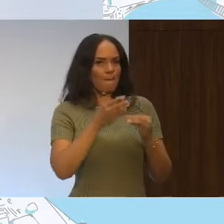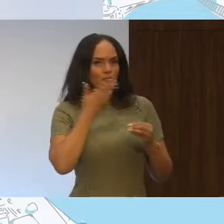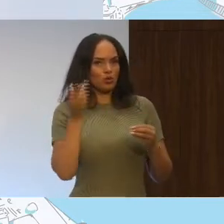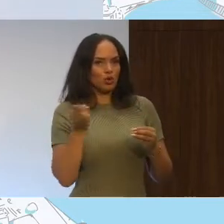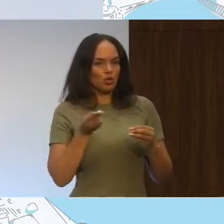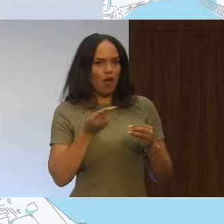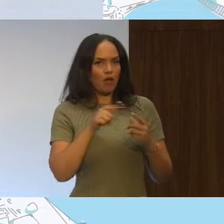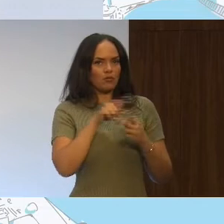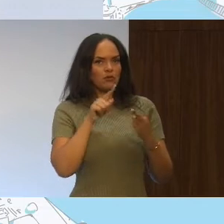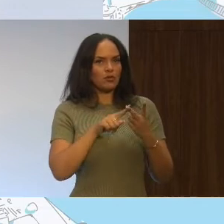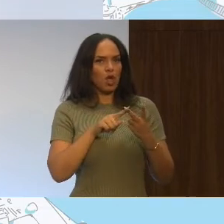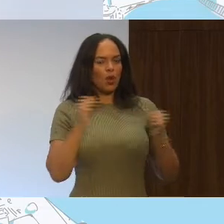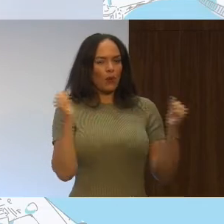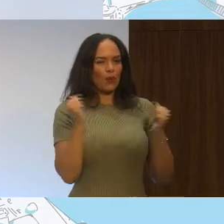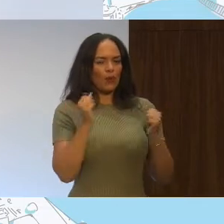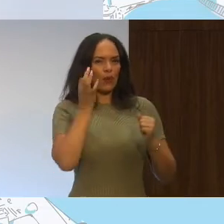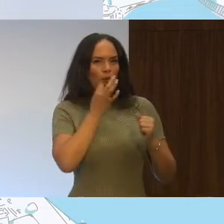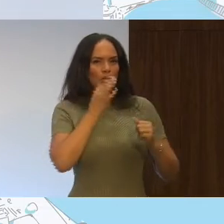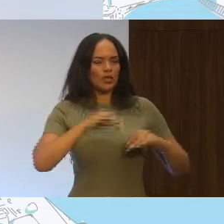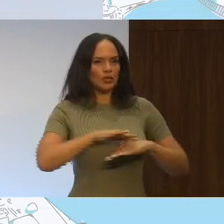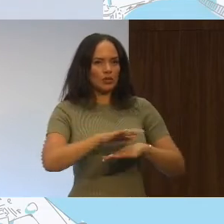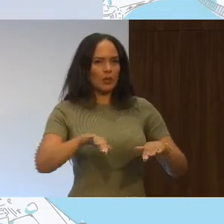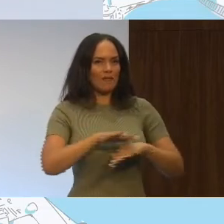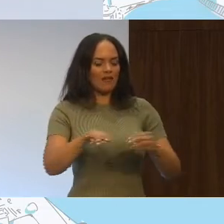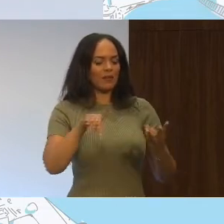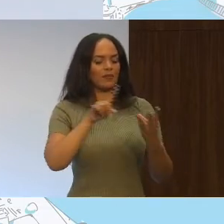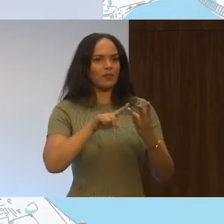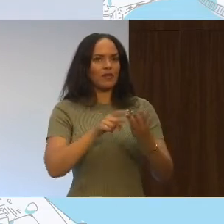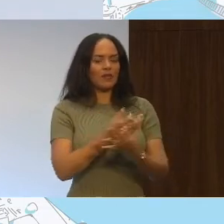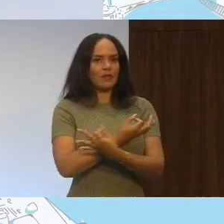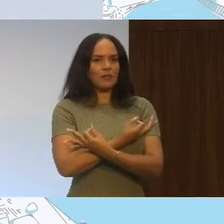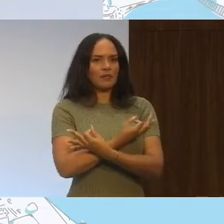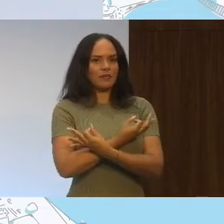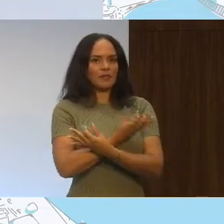swimming and meditation, mindfulness. The cornerstone I'll come to in a moment.